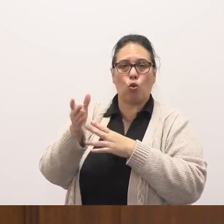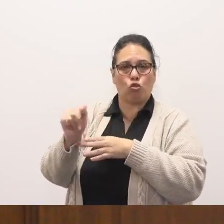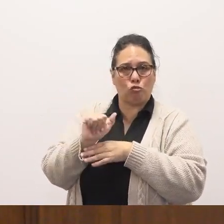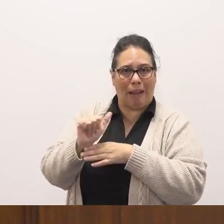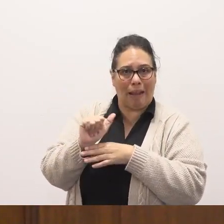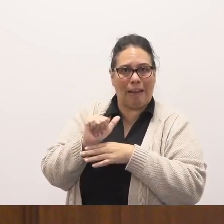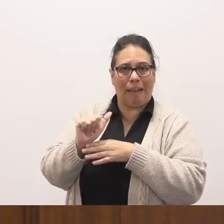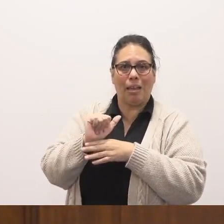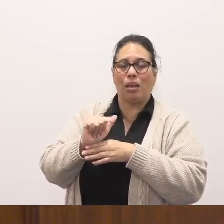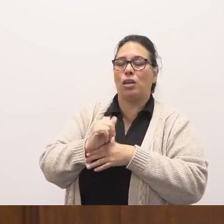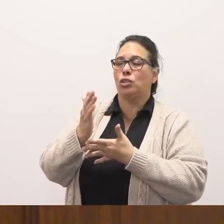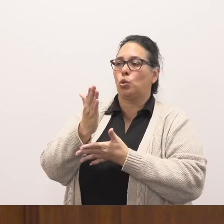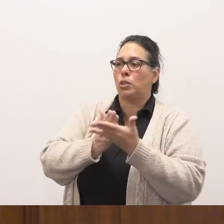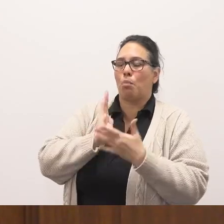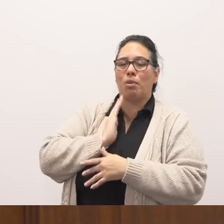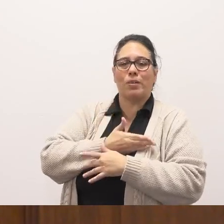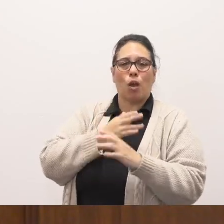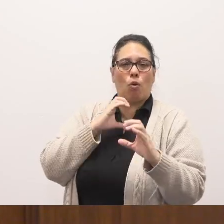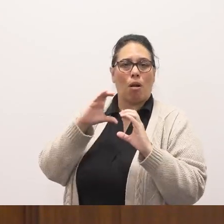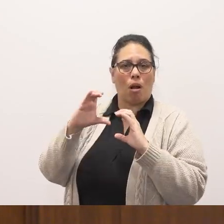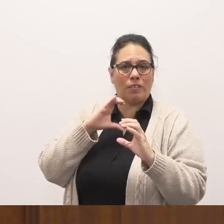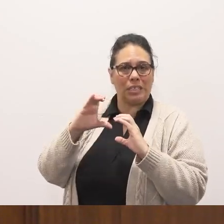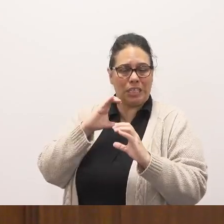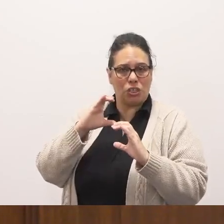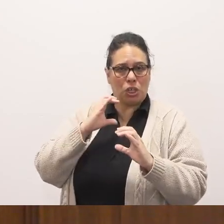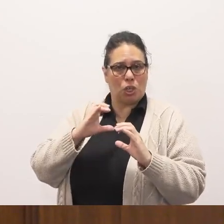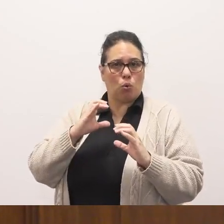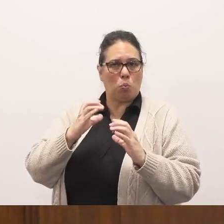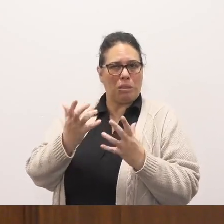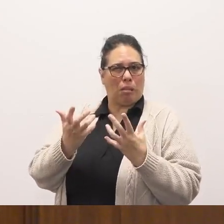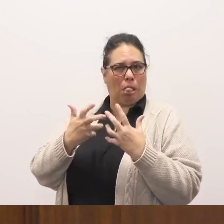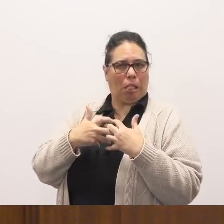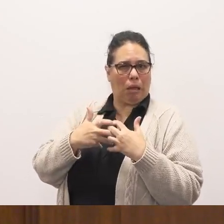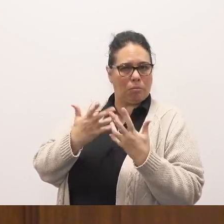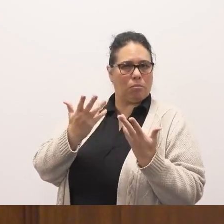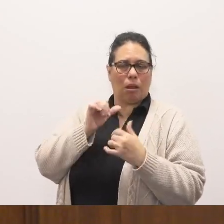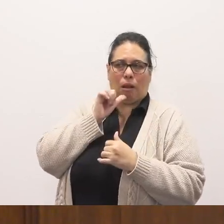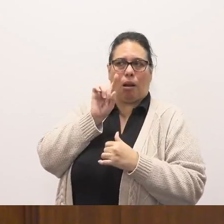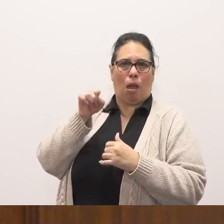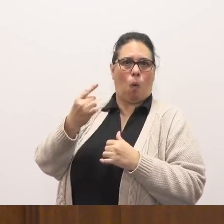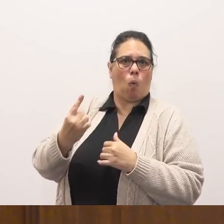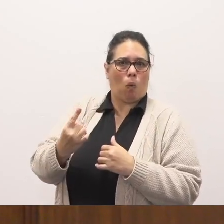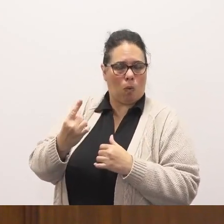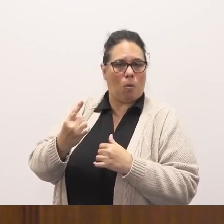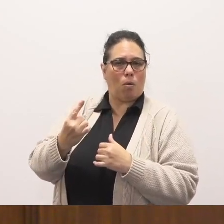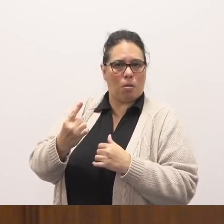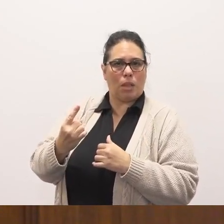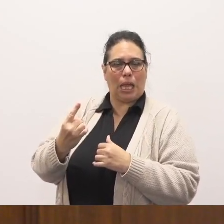So part of our conversation was alignment, not only within our district,